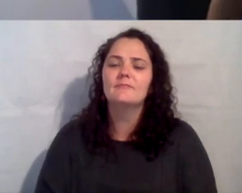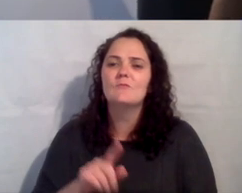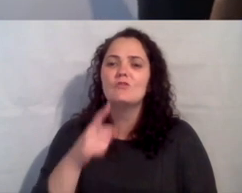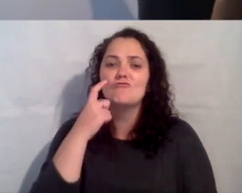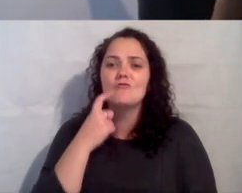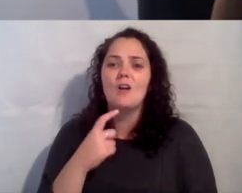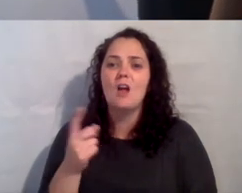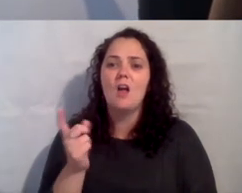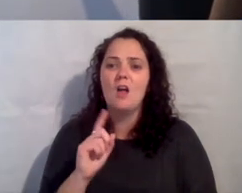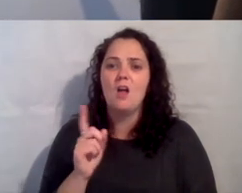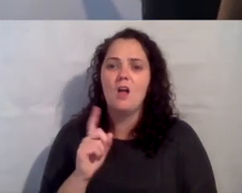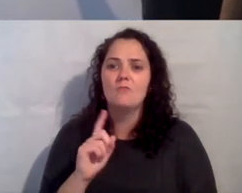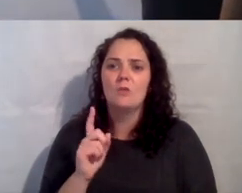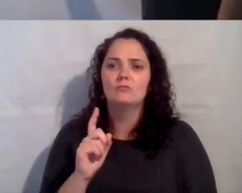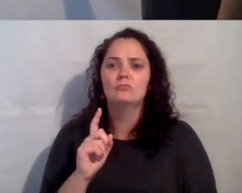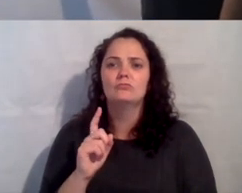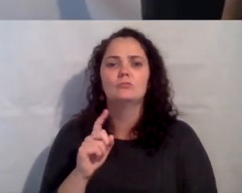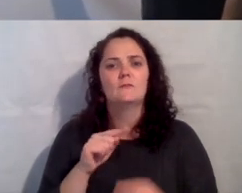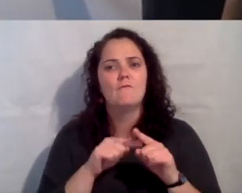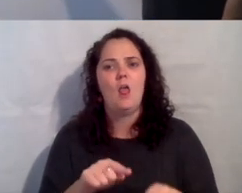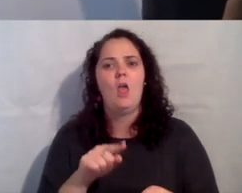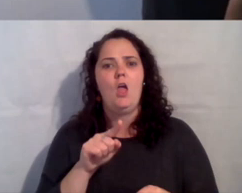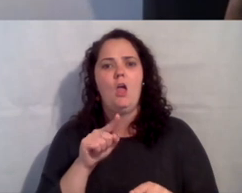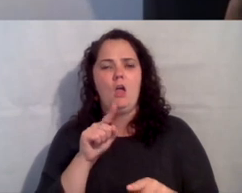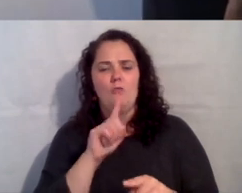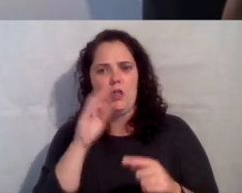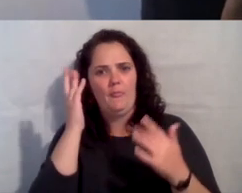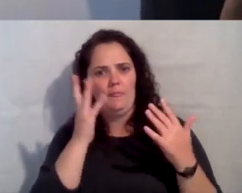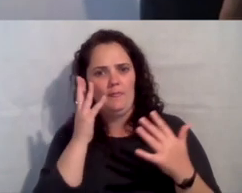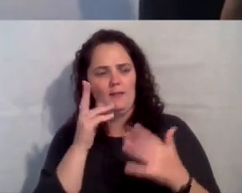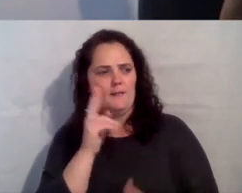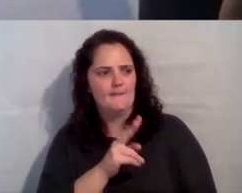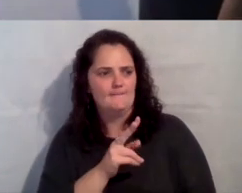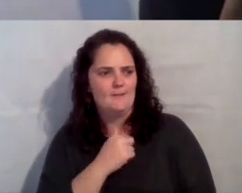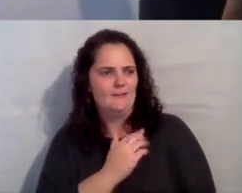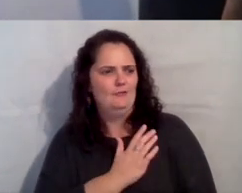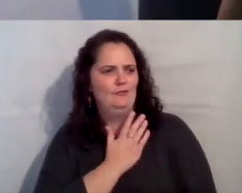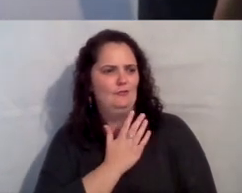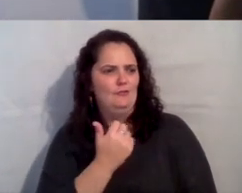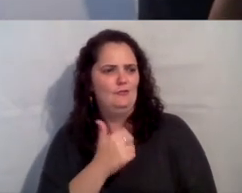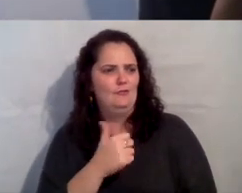really just responsive. Think about the way that the drawing is developing, what interests you